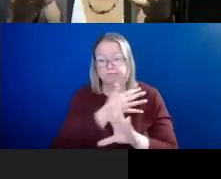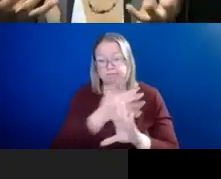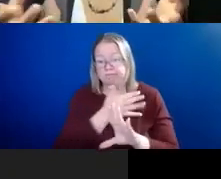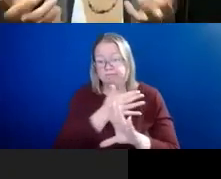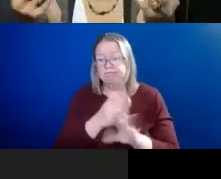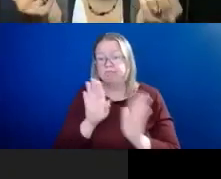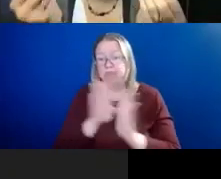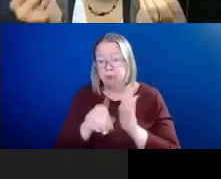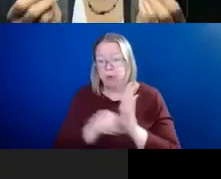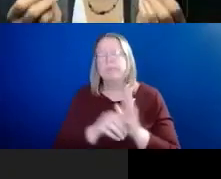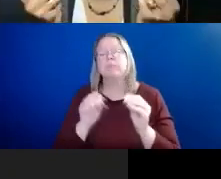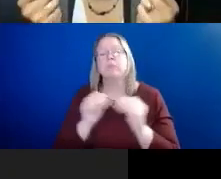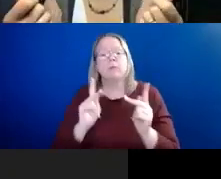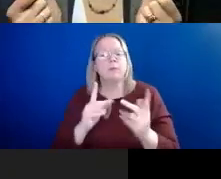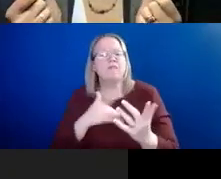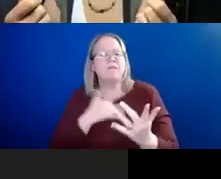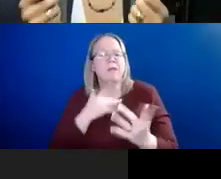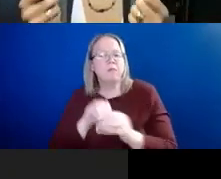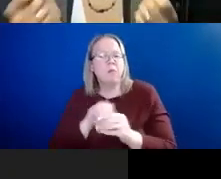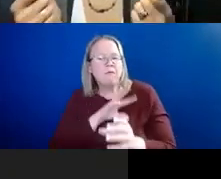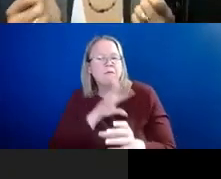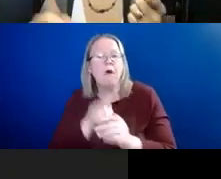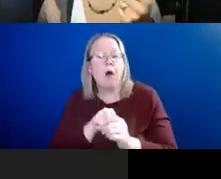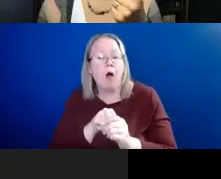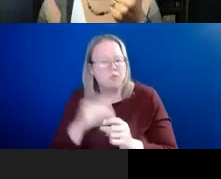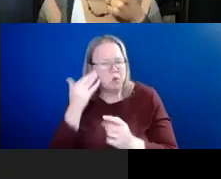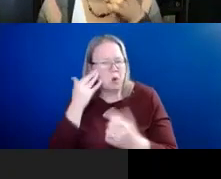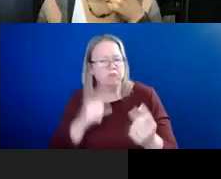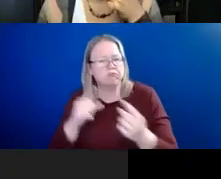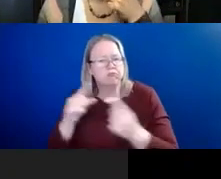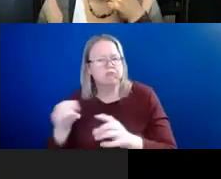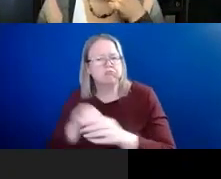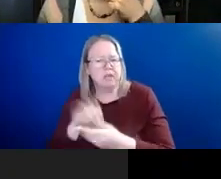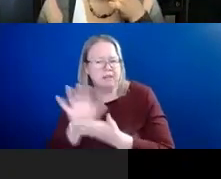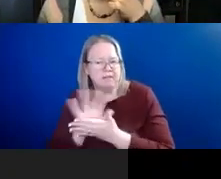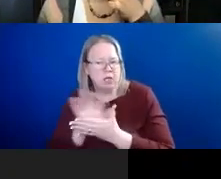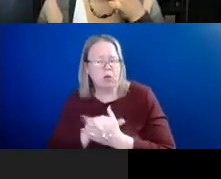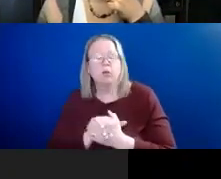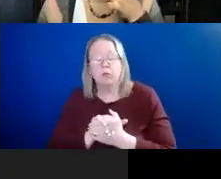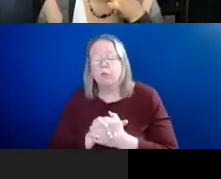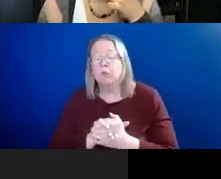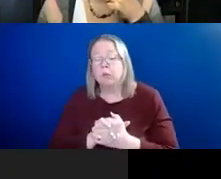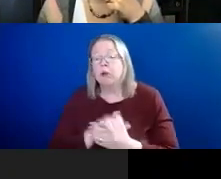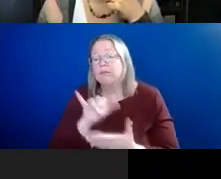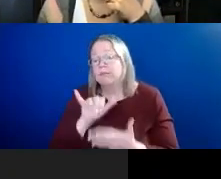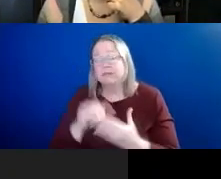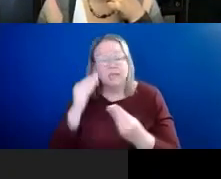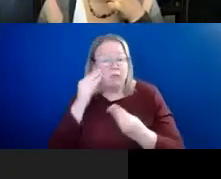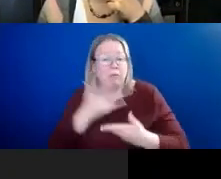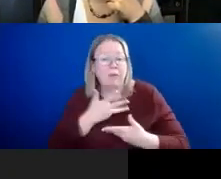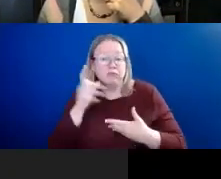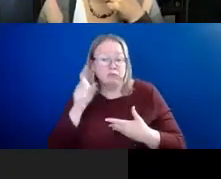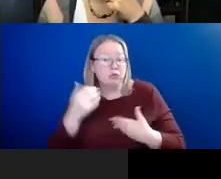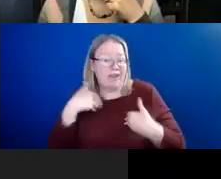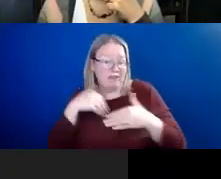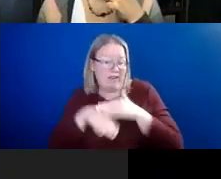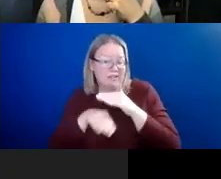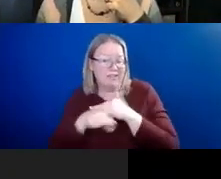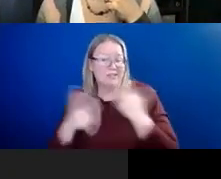13:26:52 gives people a lot of more richness 13:27:07 on what's in the video. Don't forget to